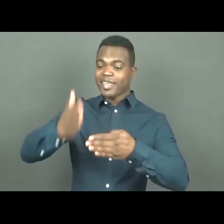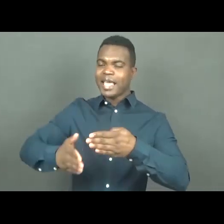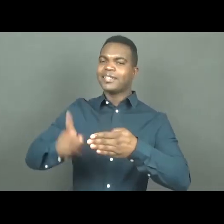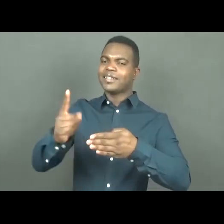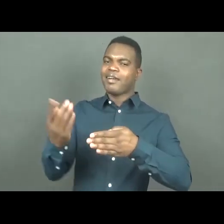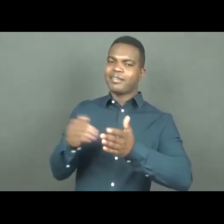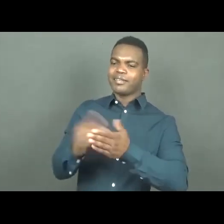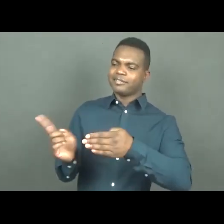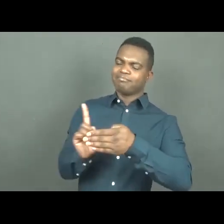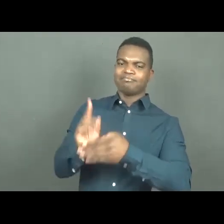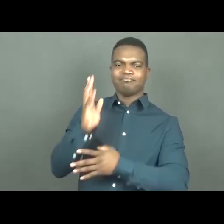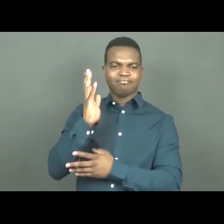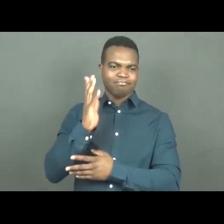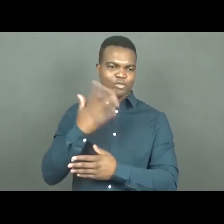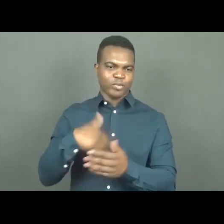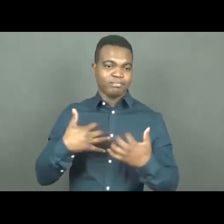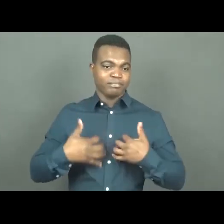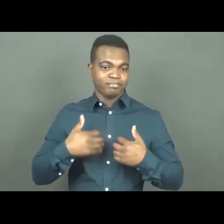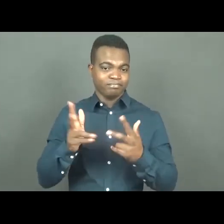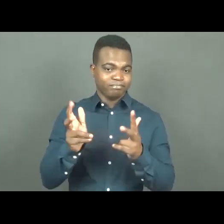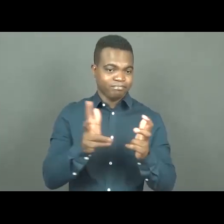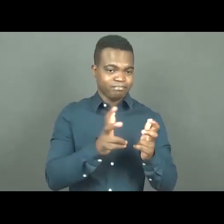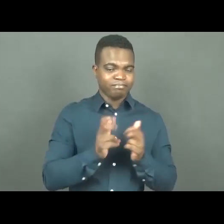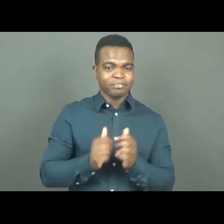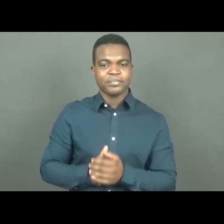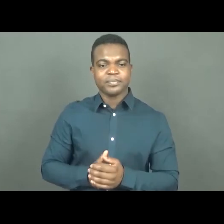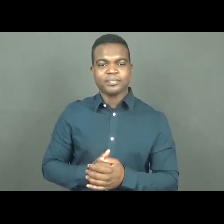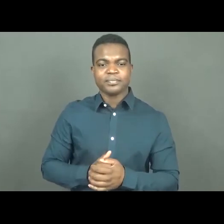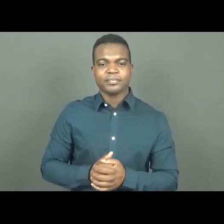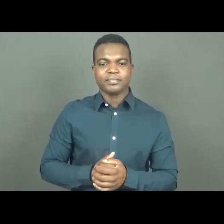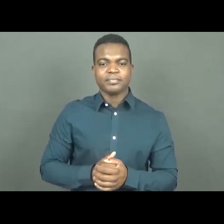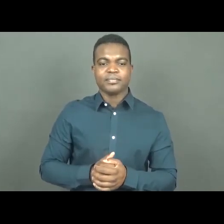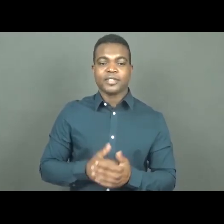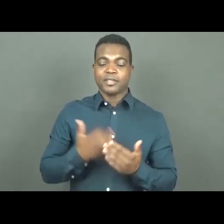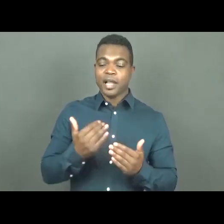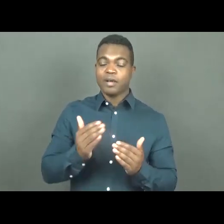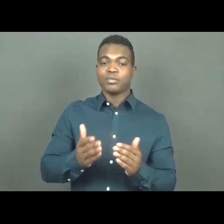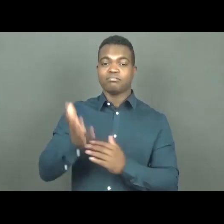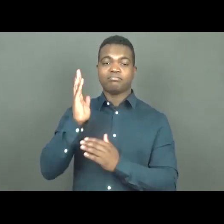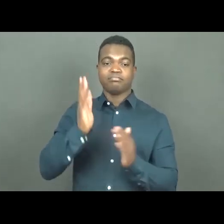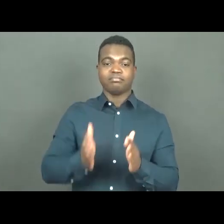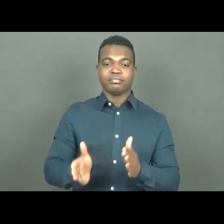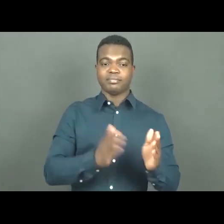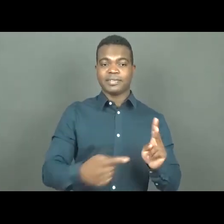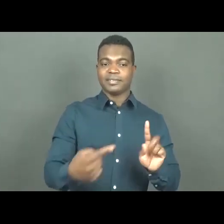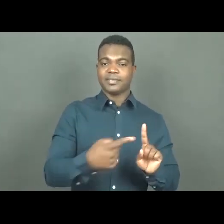practical tools and experiences in data collection and analysis including international cooperation.